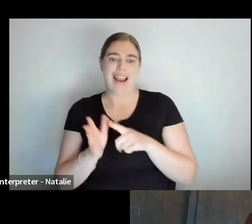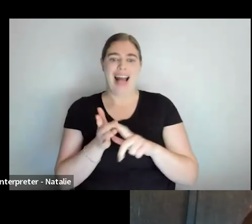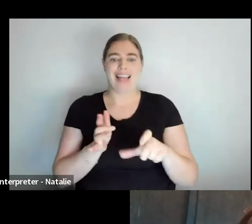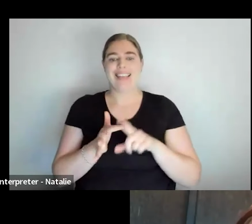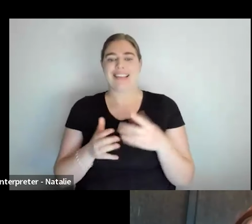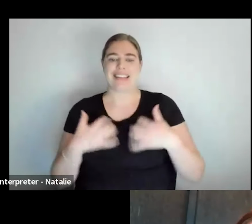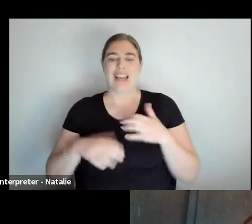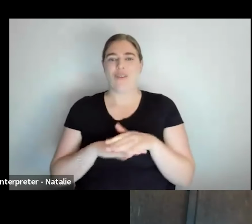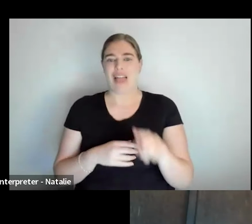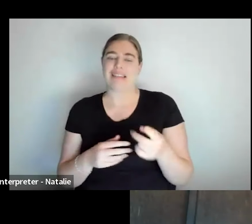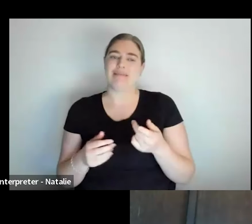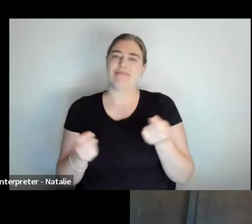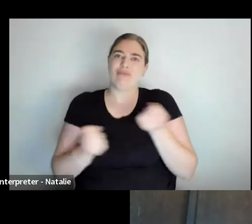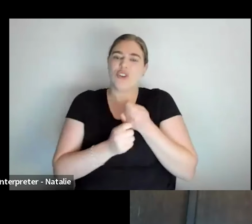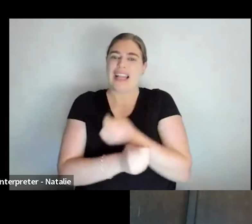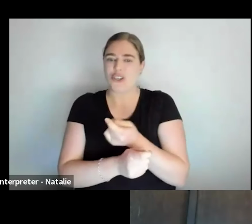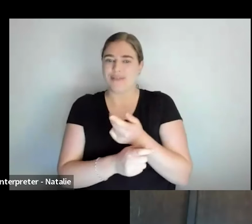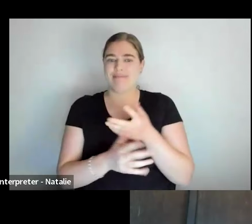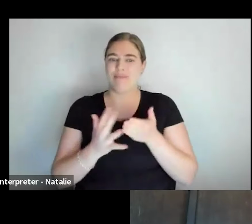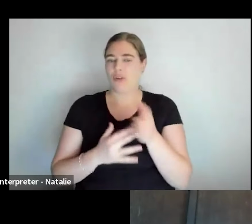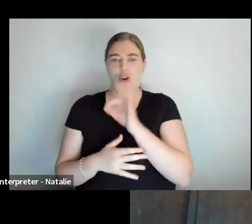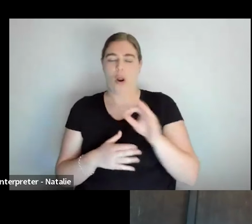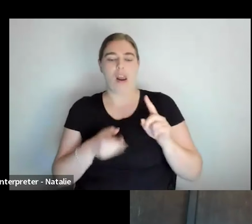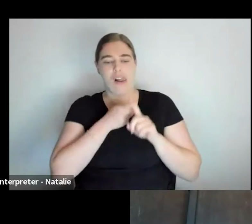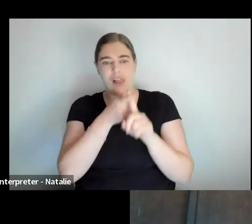differences the program represents. Alice, is there anything you would like to add?